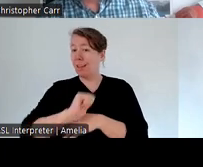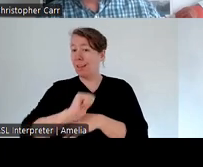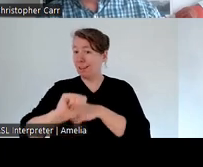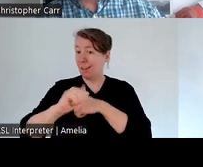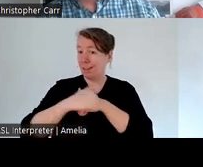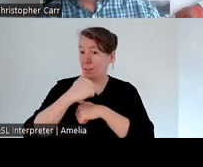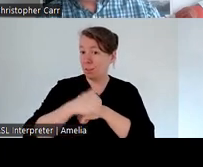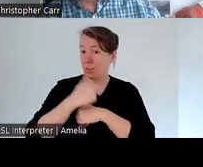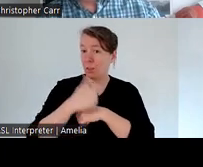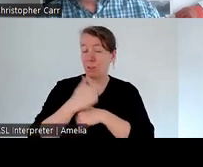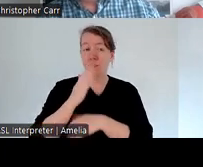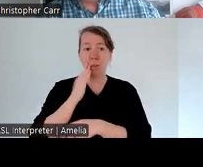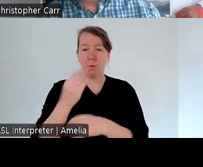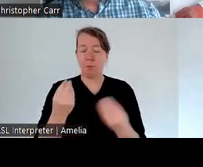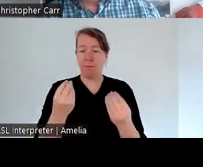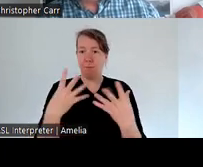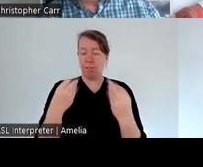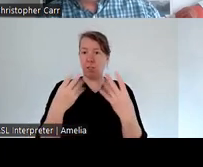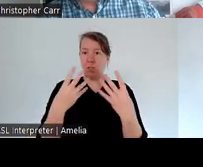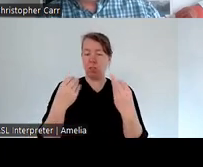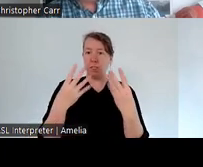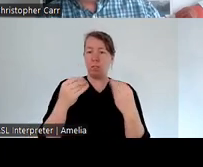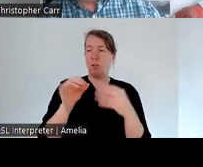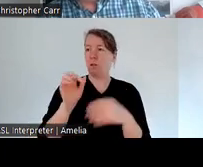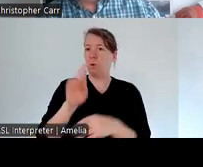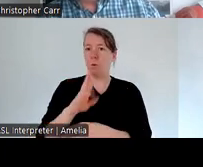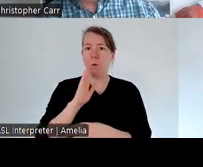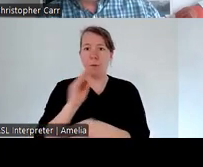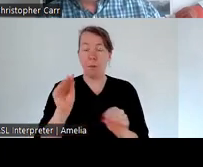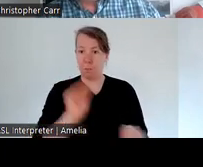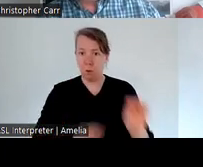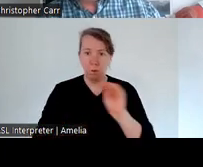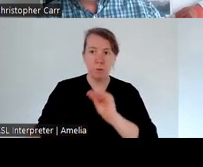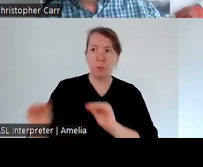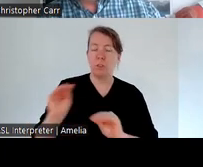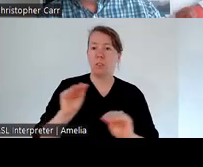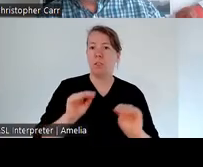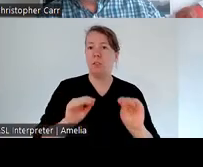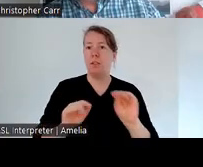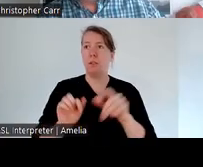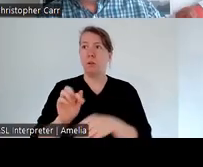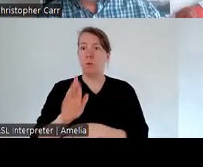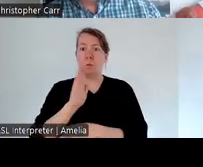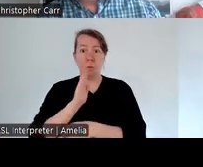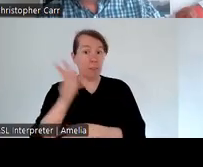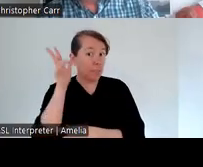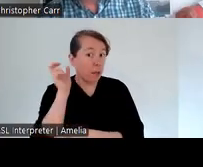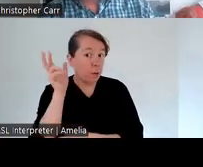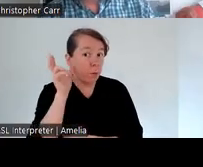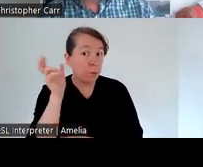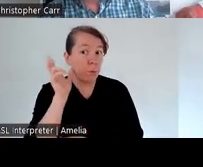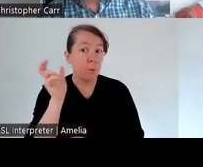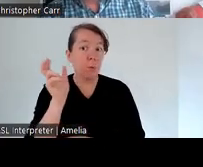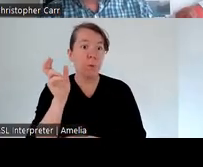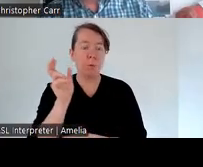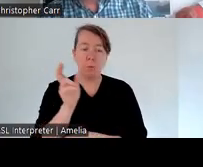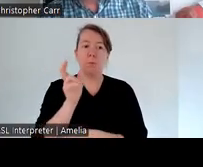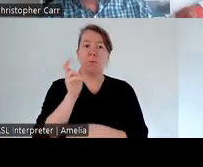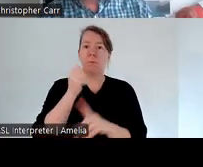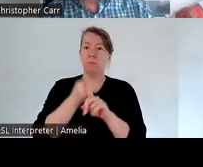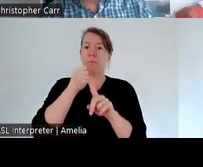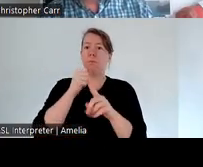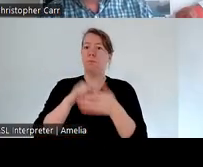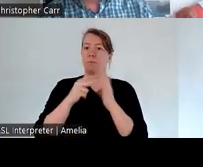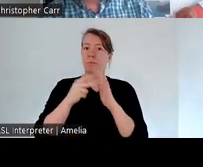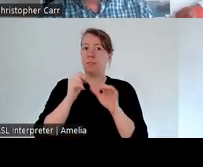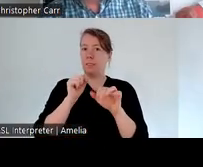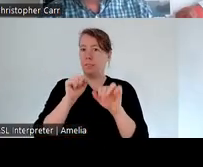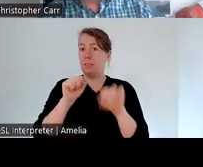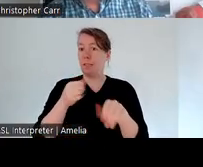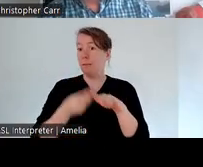motion simulation and, sound hazards. And so you can disclose that or say that there is none,